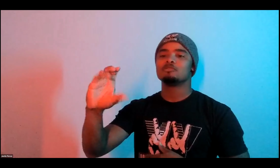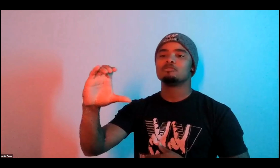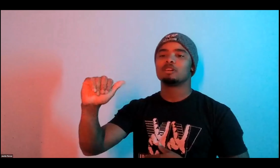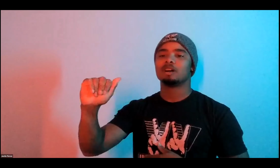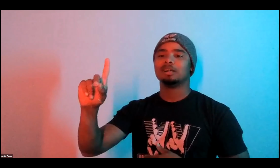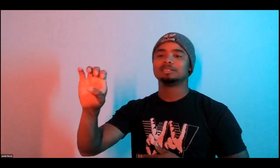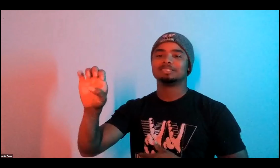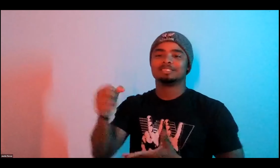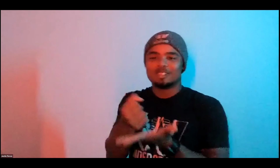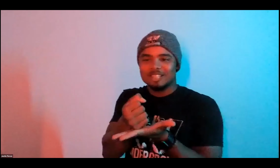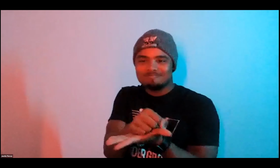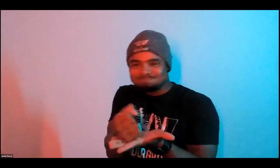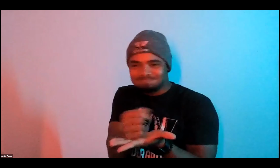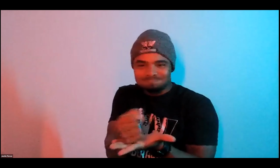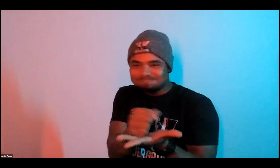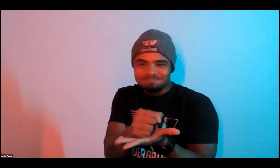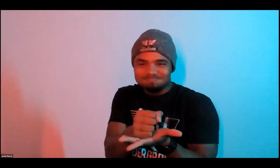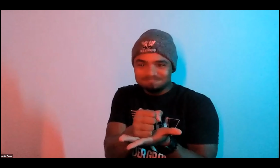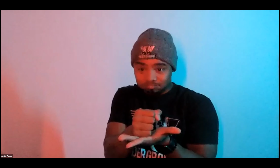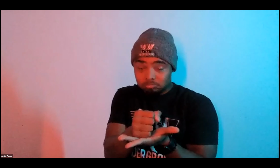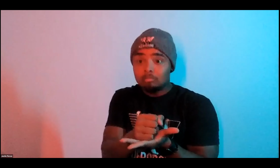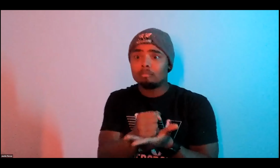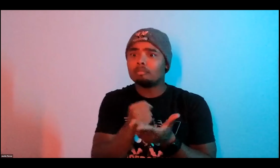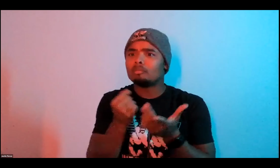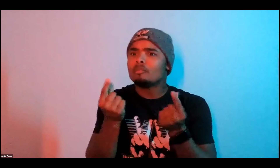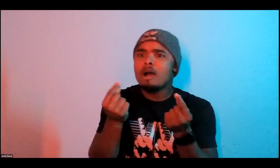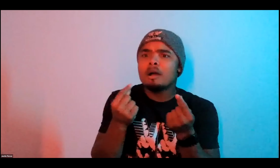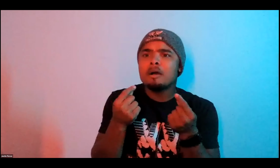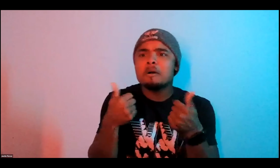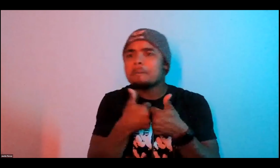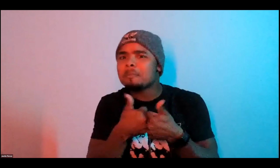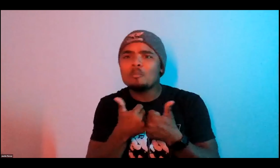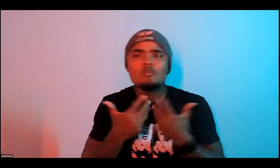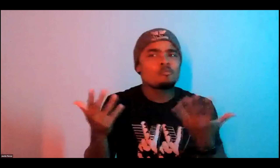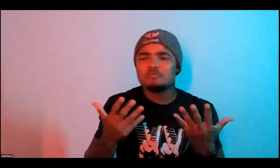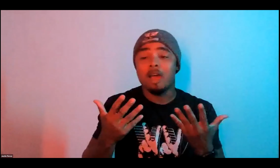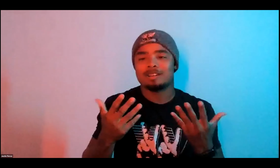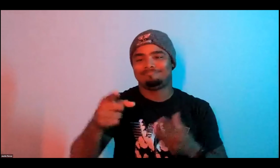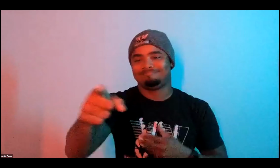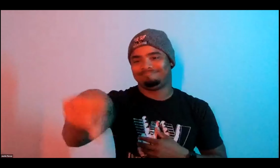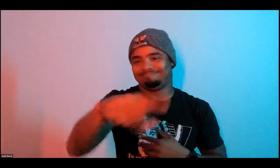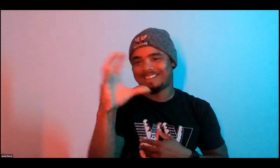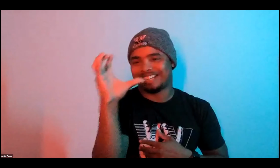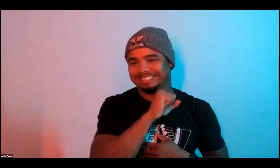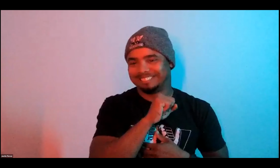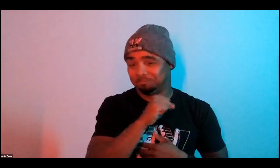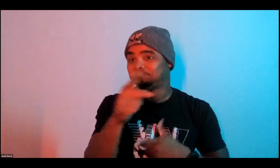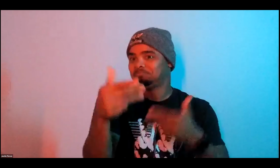It is an arcade game. I want you to guess what game it is.